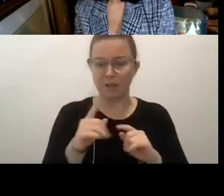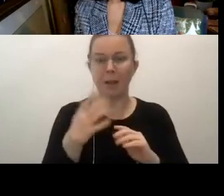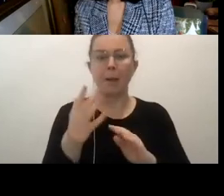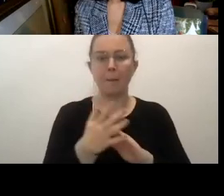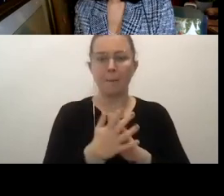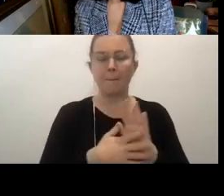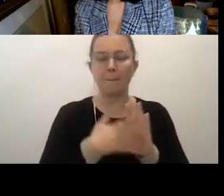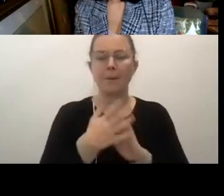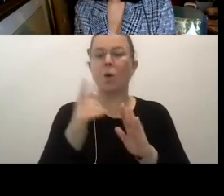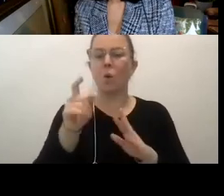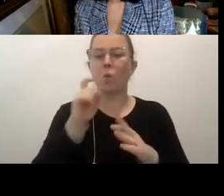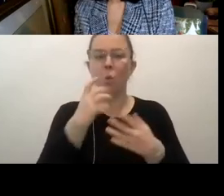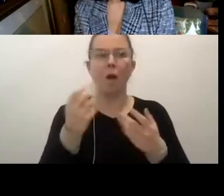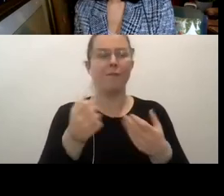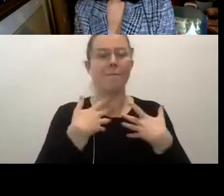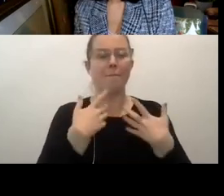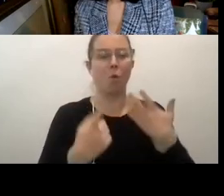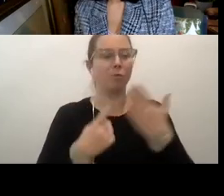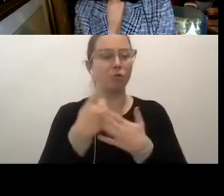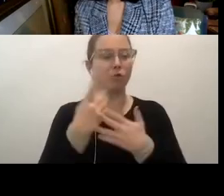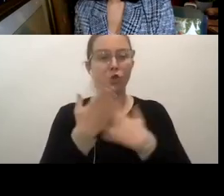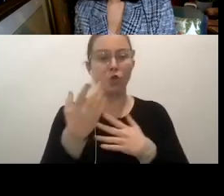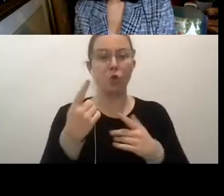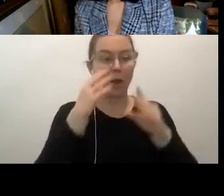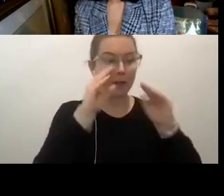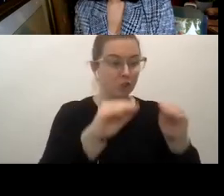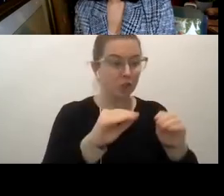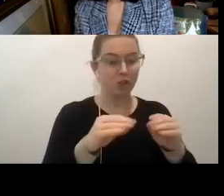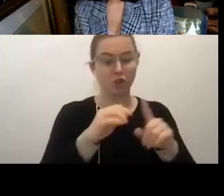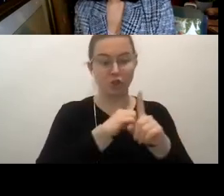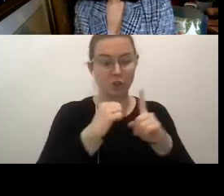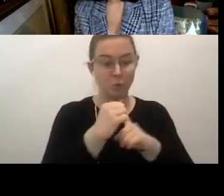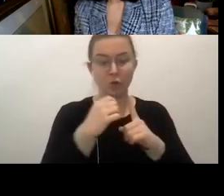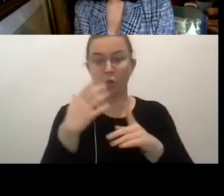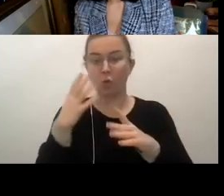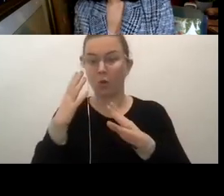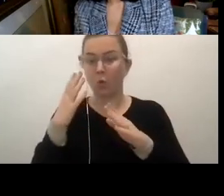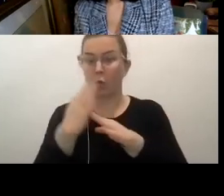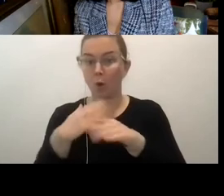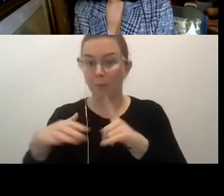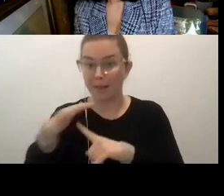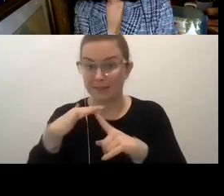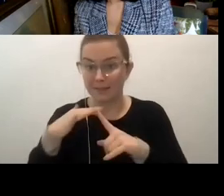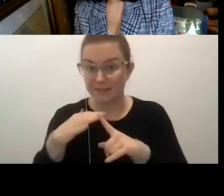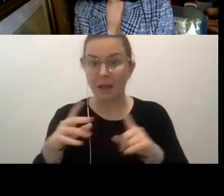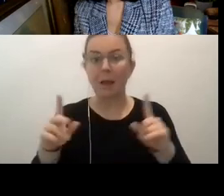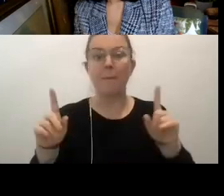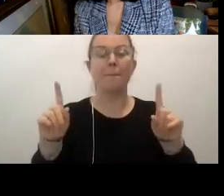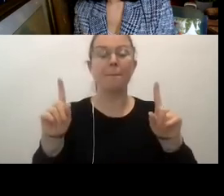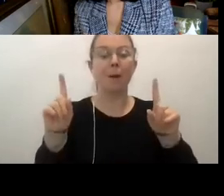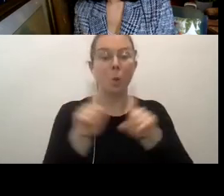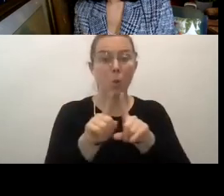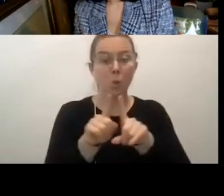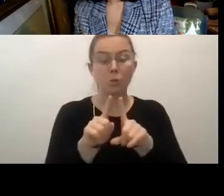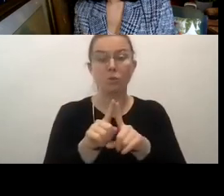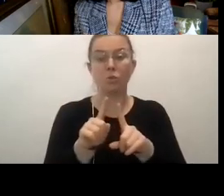in educational situations and workplaces but it also takes away the idea that only certain